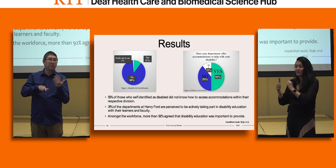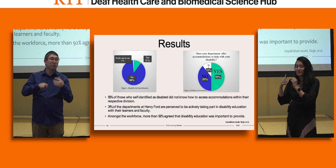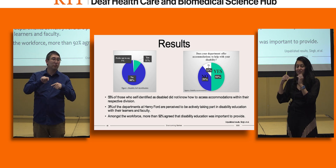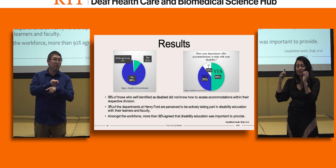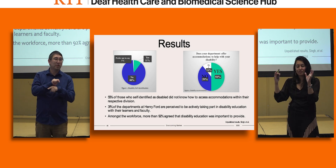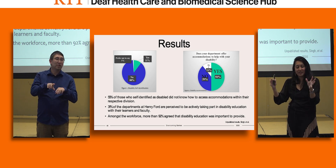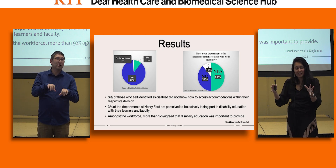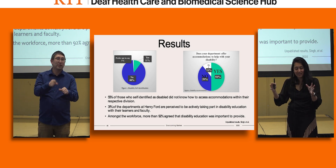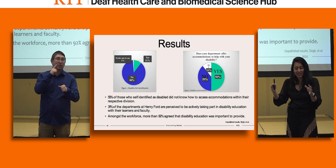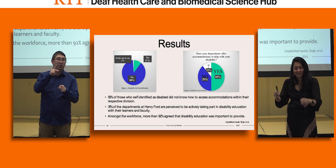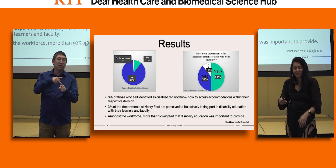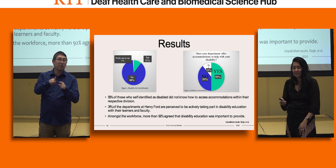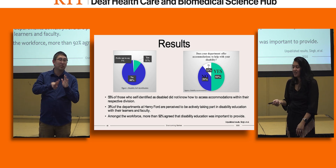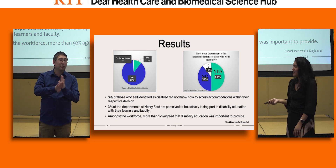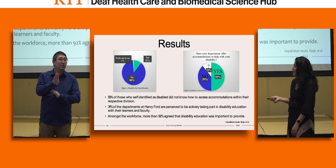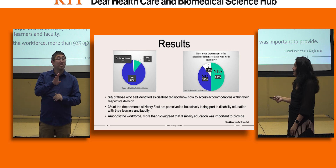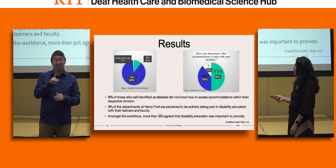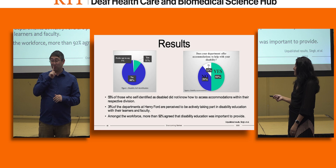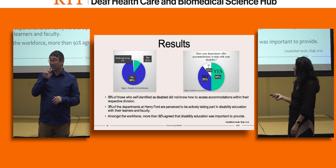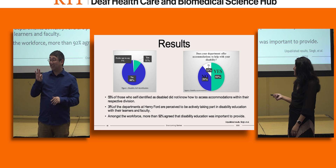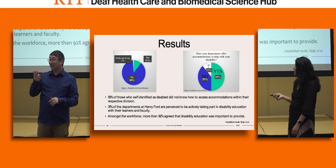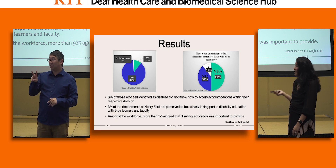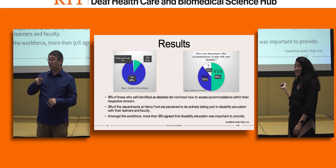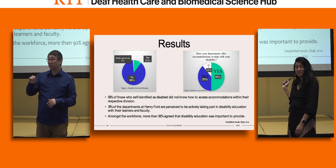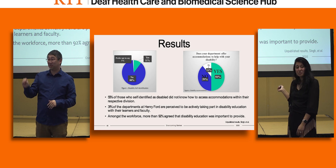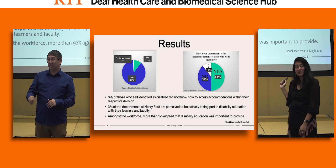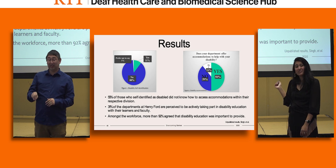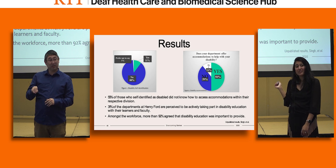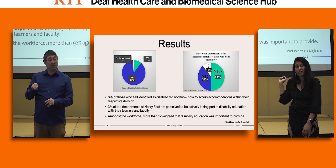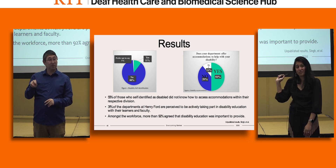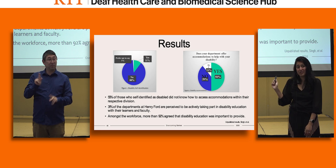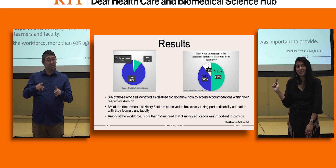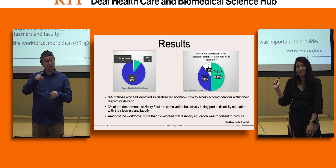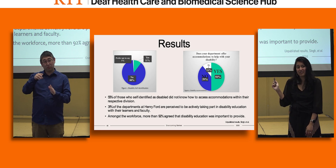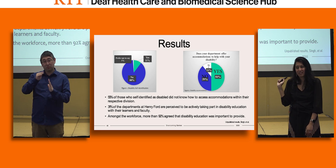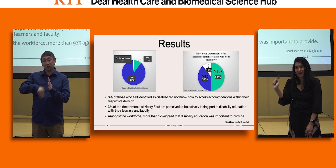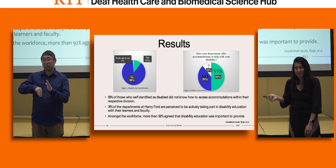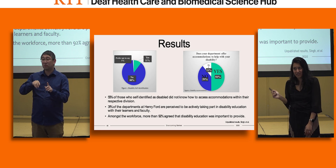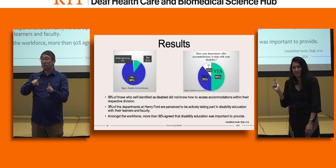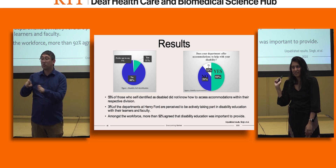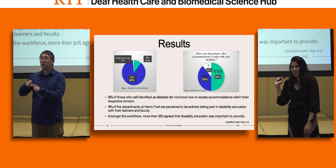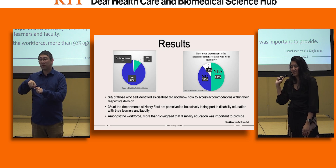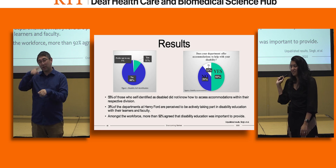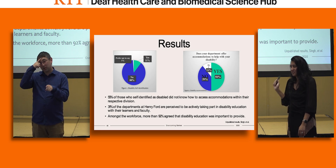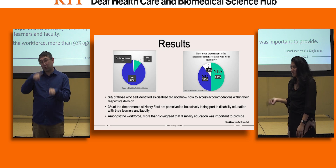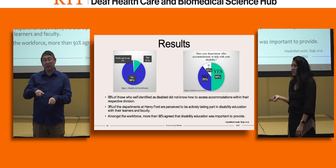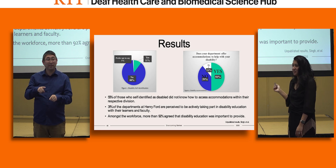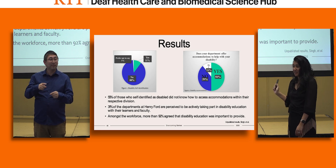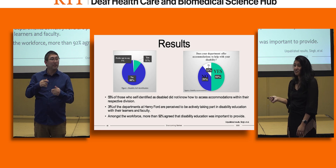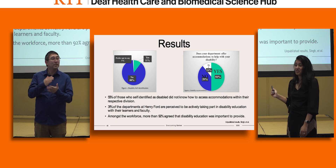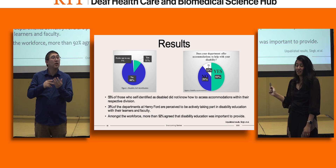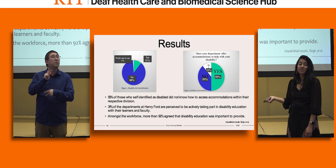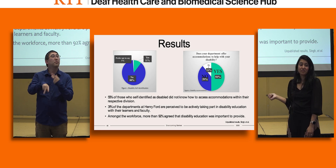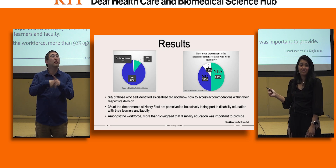or just training classes, almost 92% agreed that having disability education